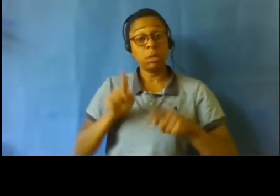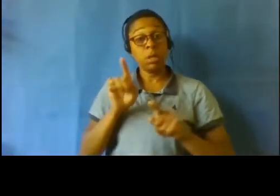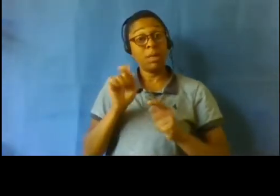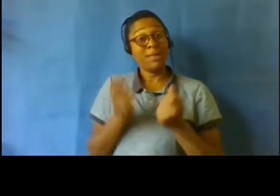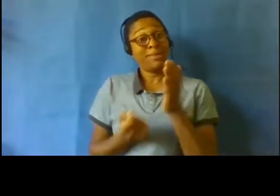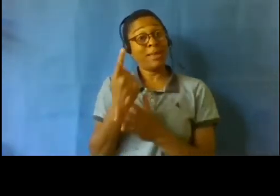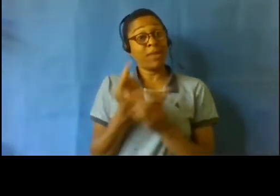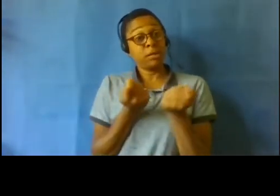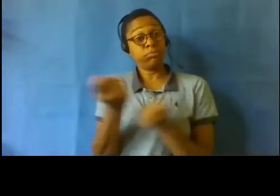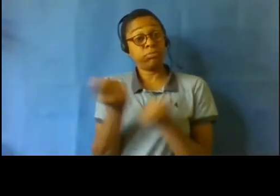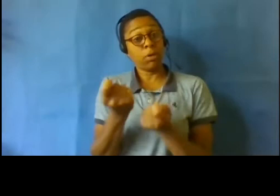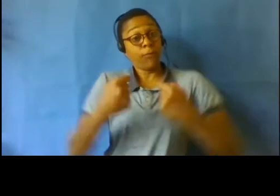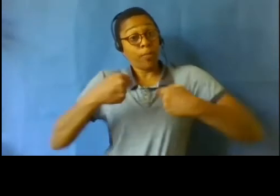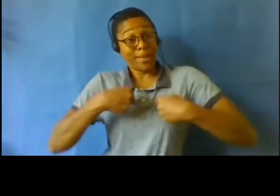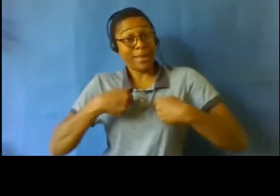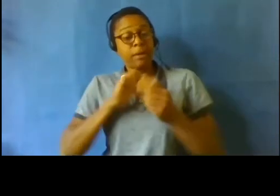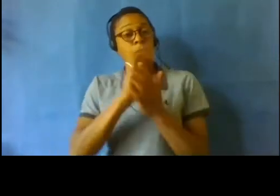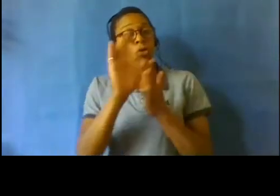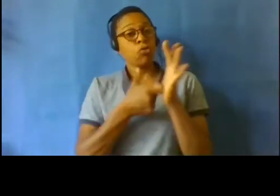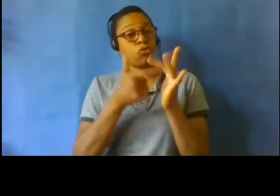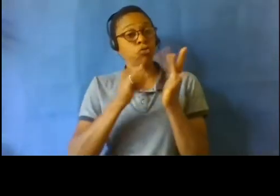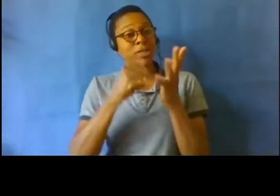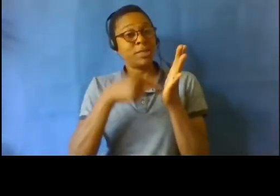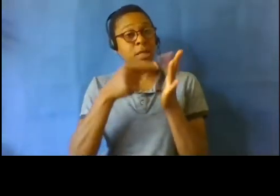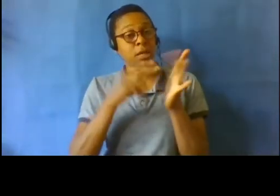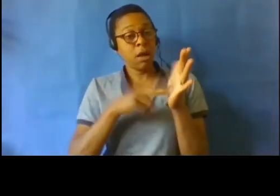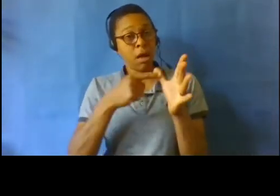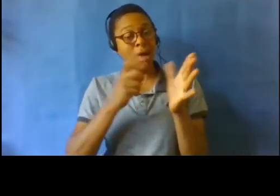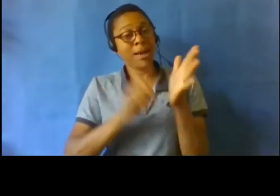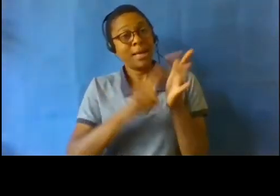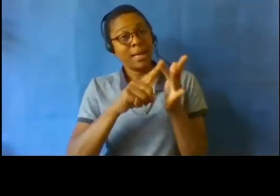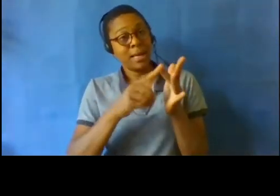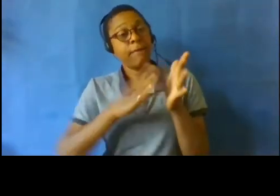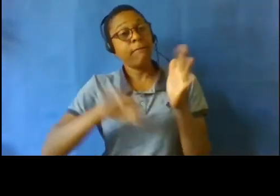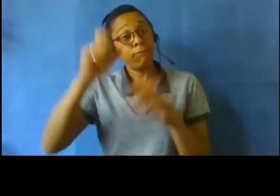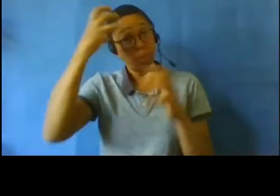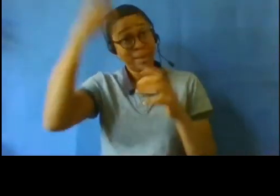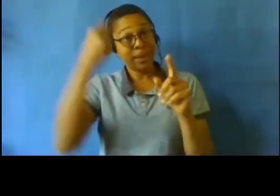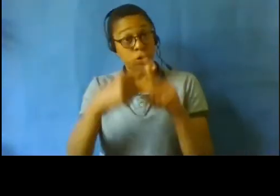College London and minister from Sohus Centre for gender studies christina is